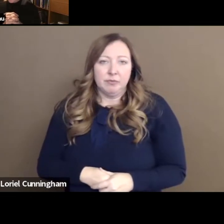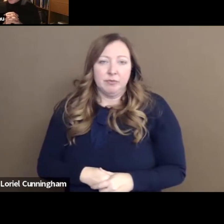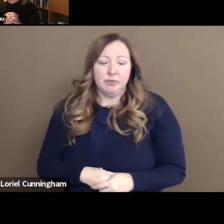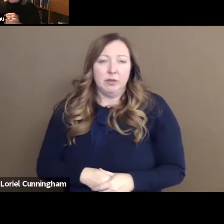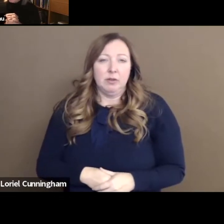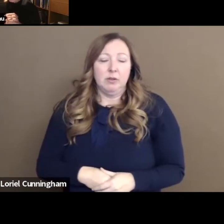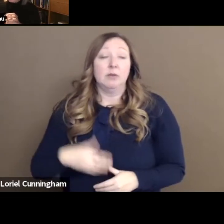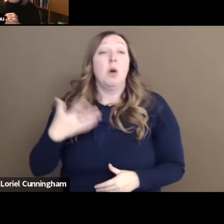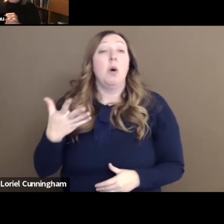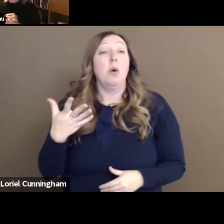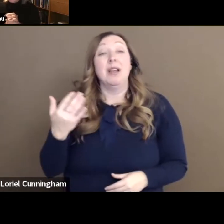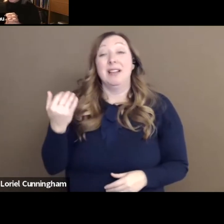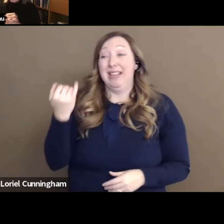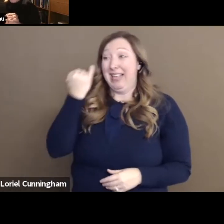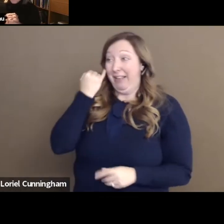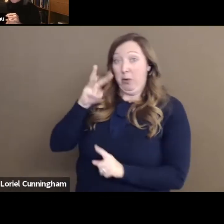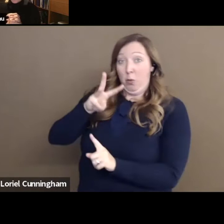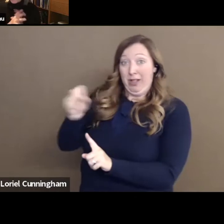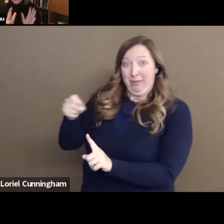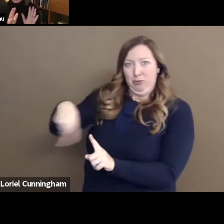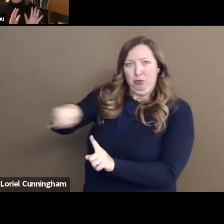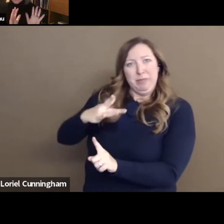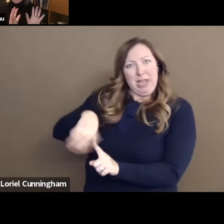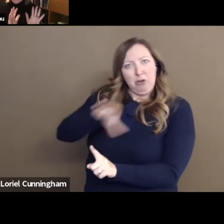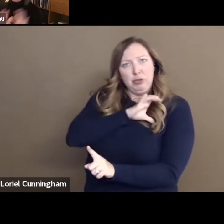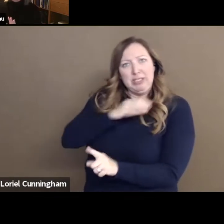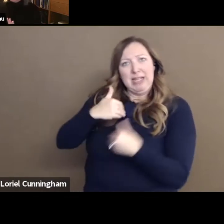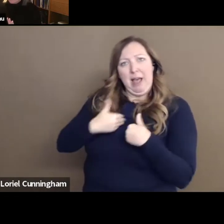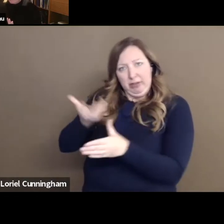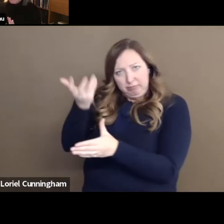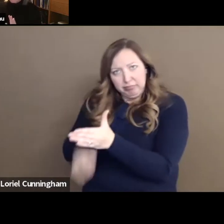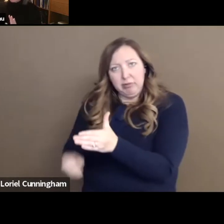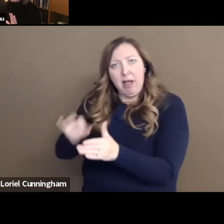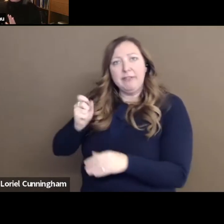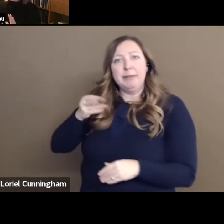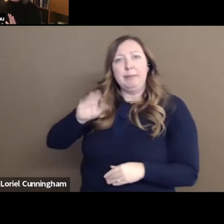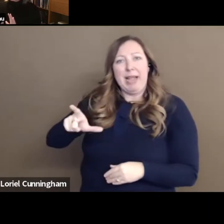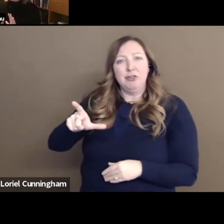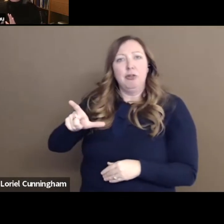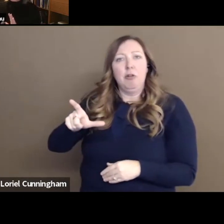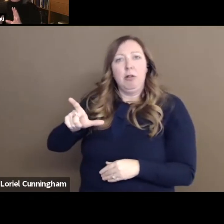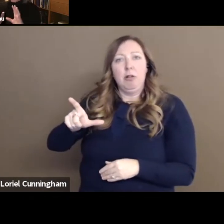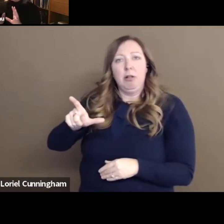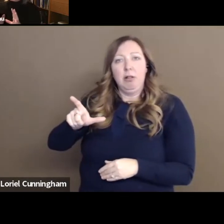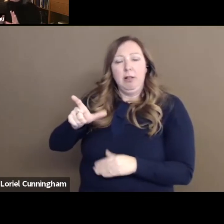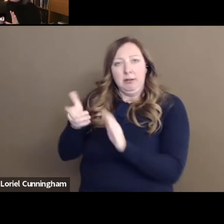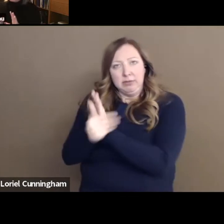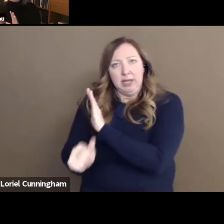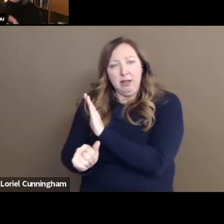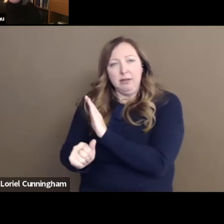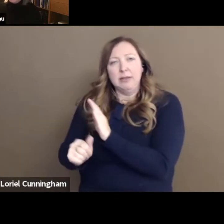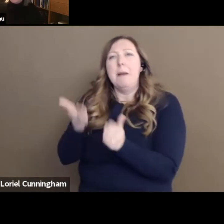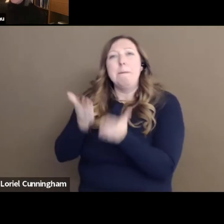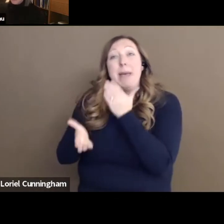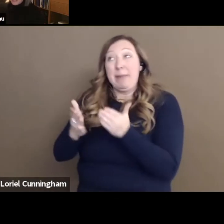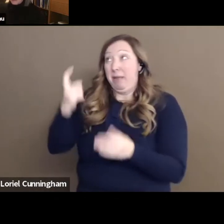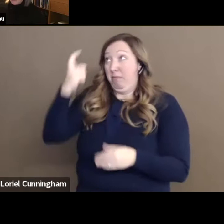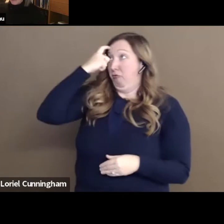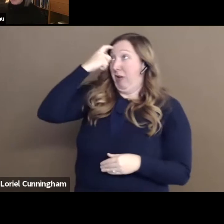spatial deficit then perhaps we won't find anything that looks like normal